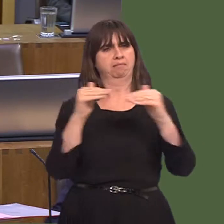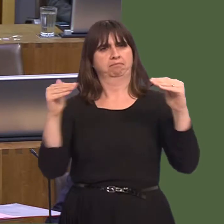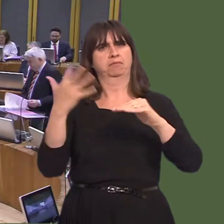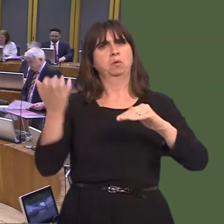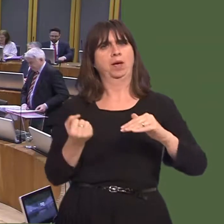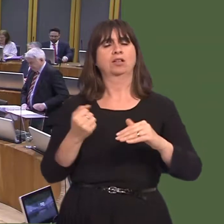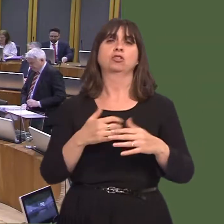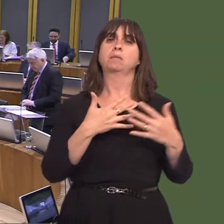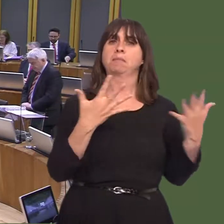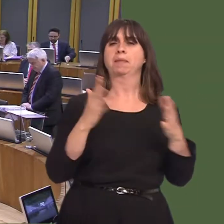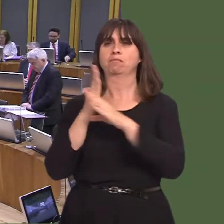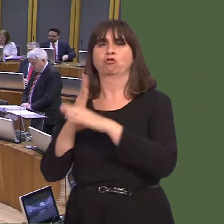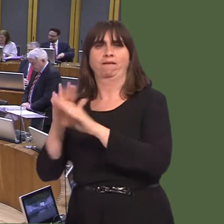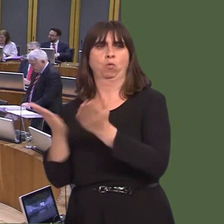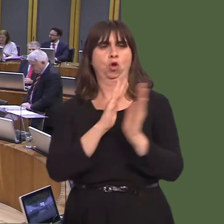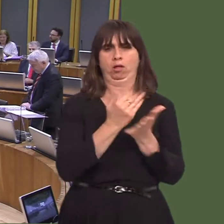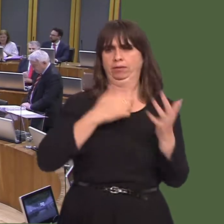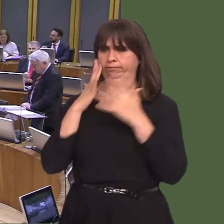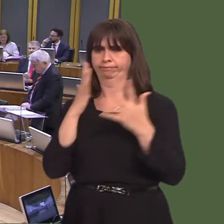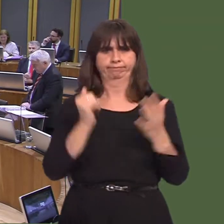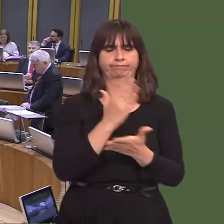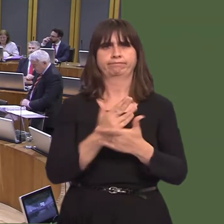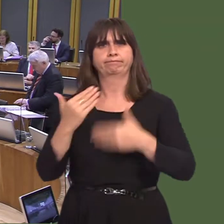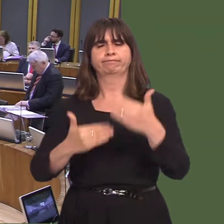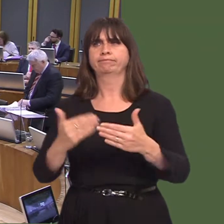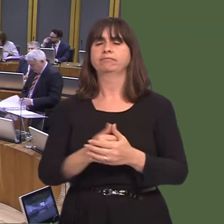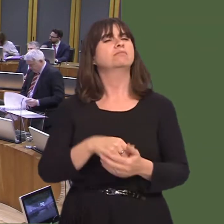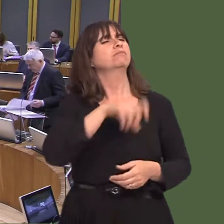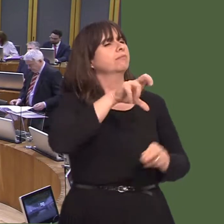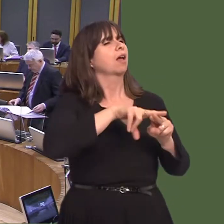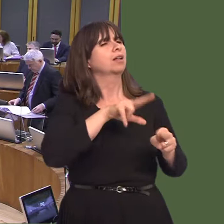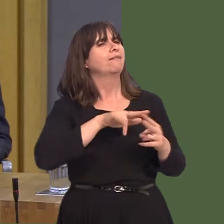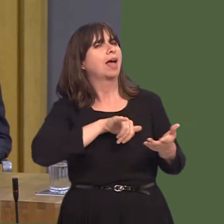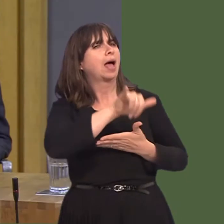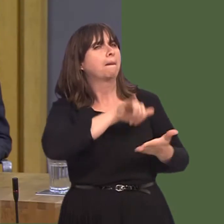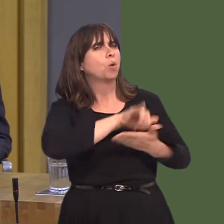Leanne Wood AM: That sounds great, First Minister, but workers at Cardiff Airport would appreciate